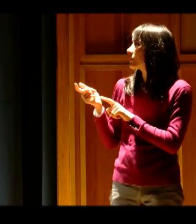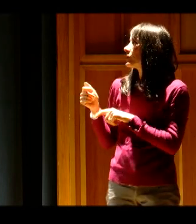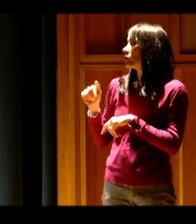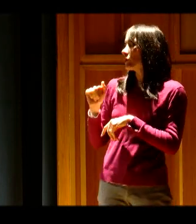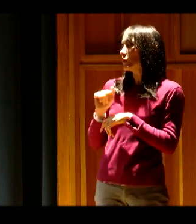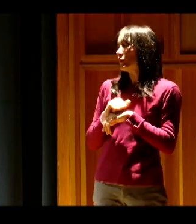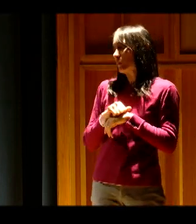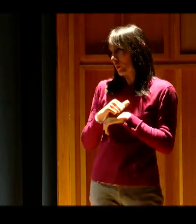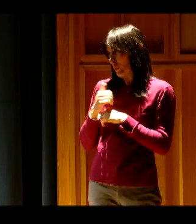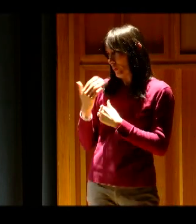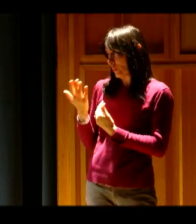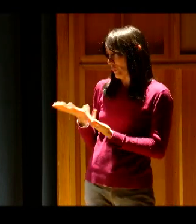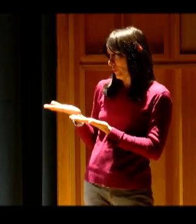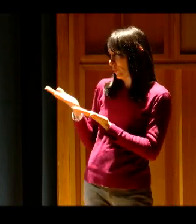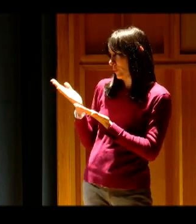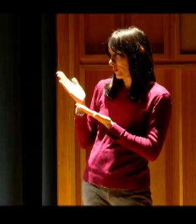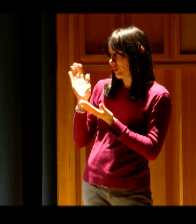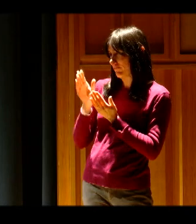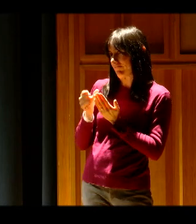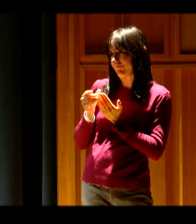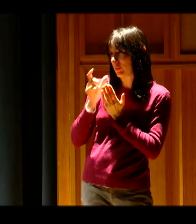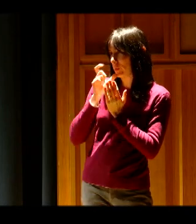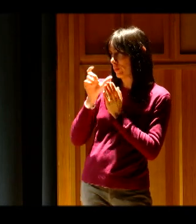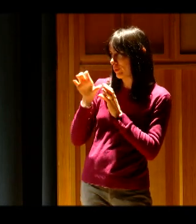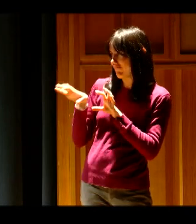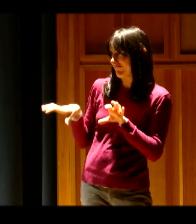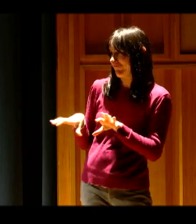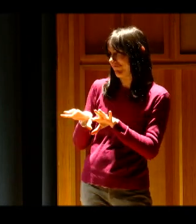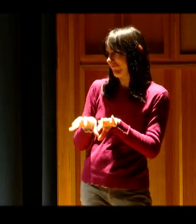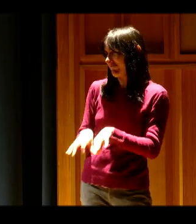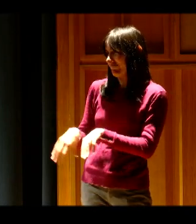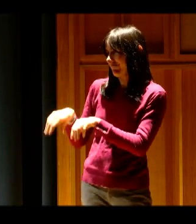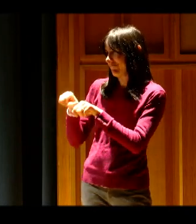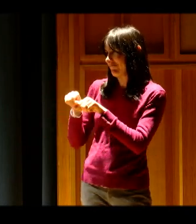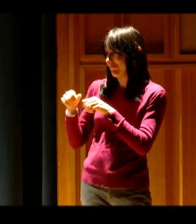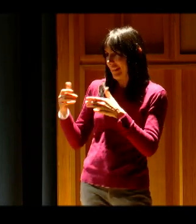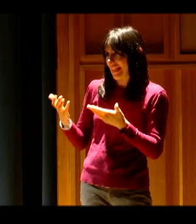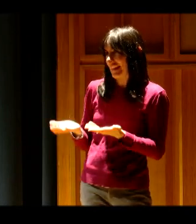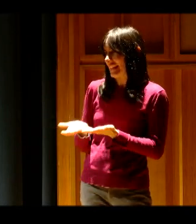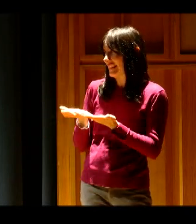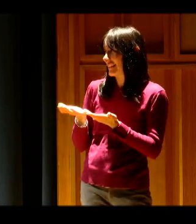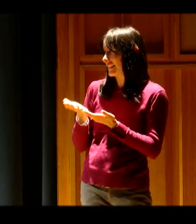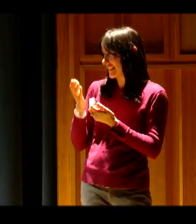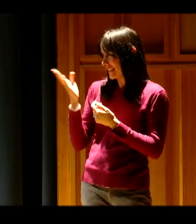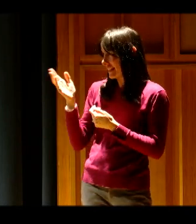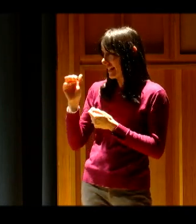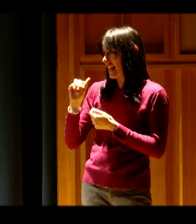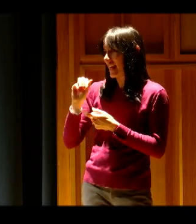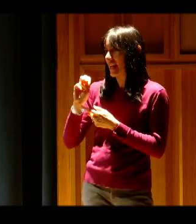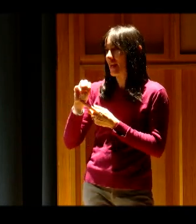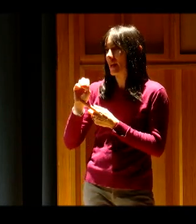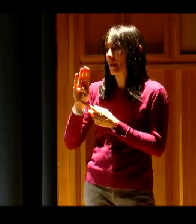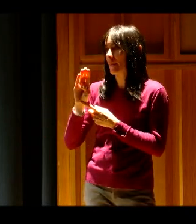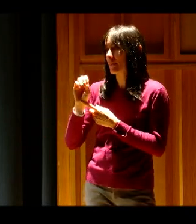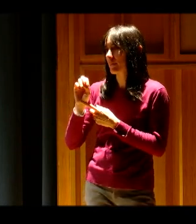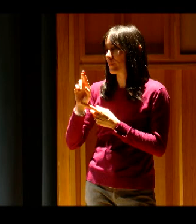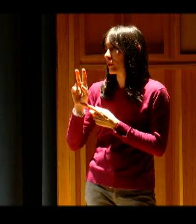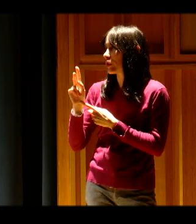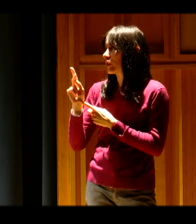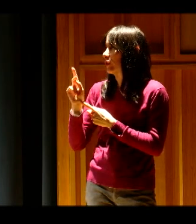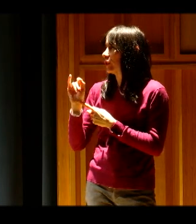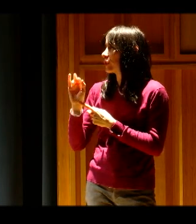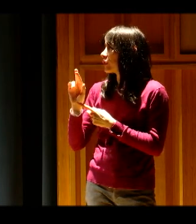the impresario of this entire, moving day. Amber Kerr from the Smithsonian. Amber.